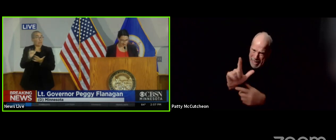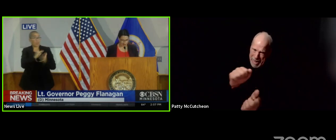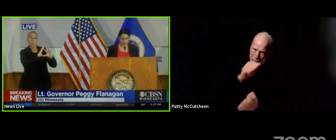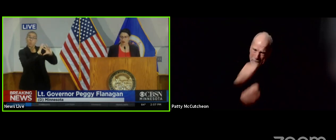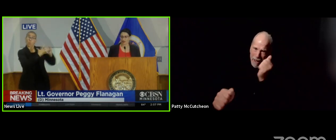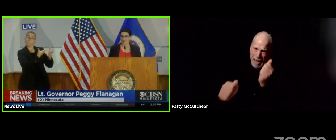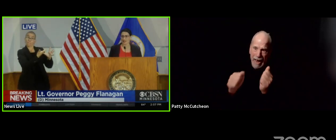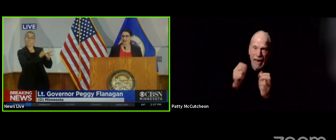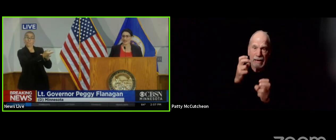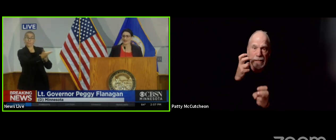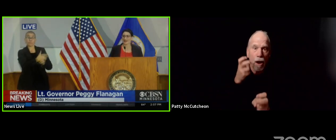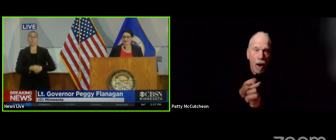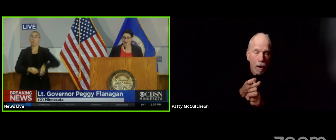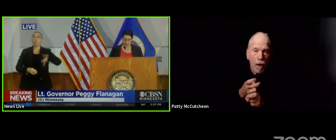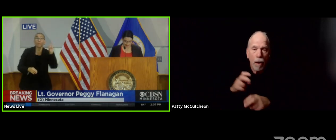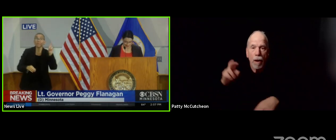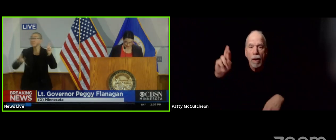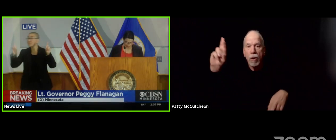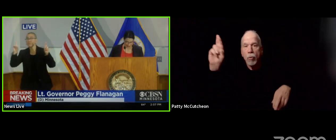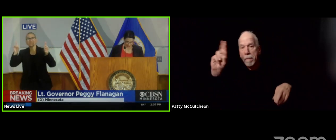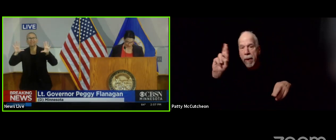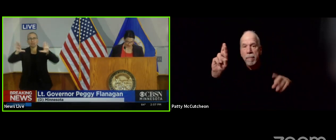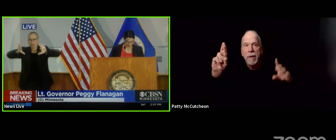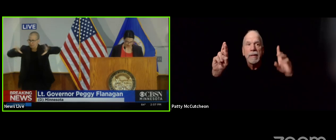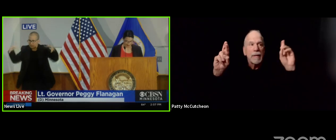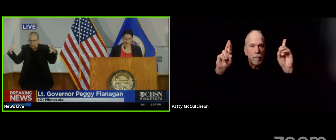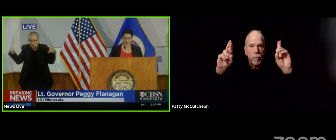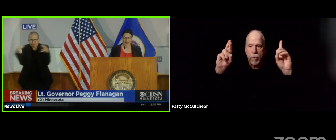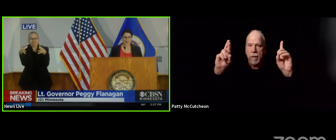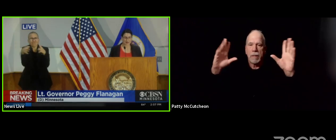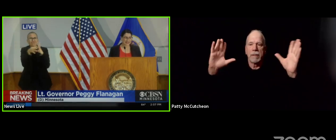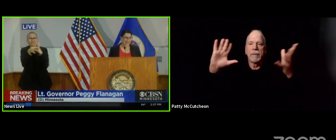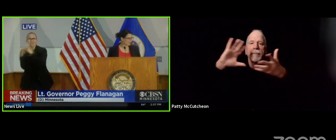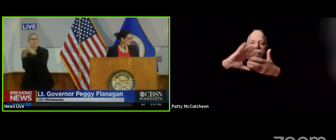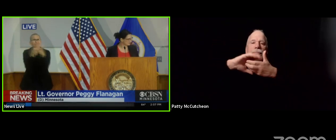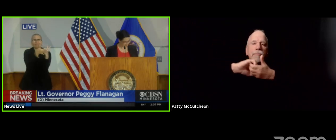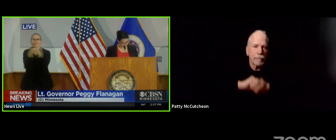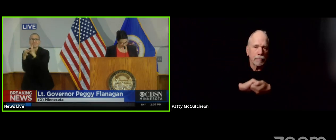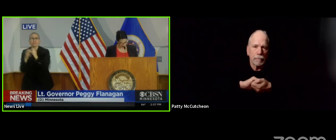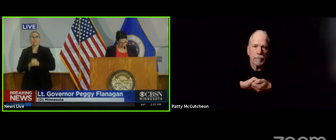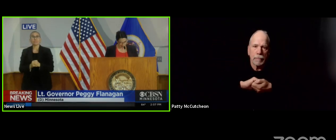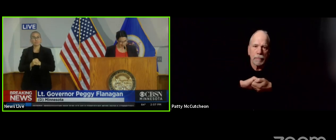SUPPORT IN A DIVIDED LEGISLATURE. IT'S A BIG DEAL.